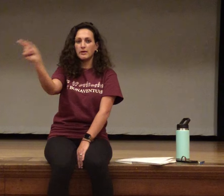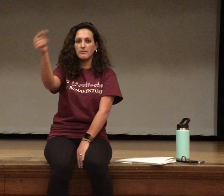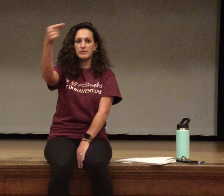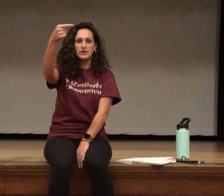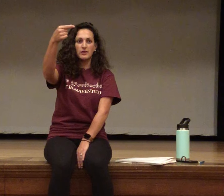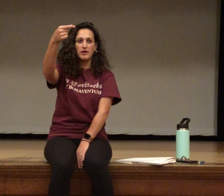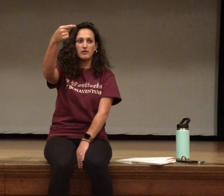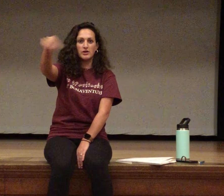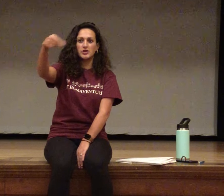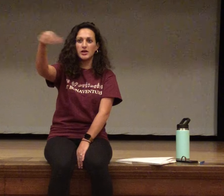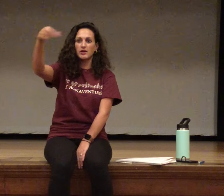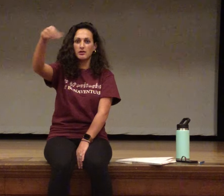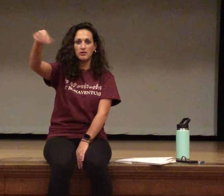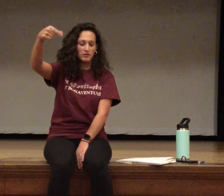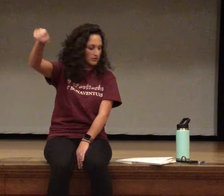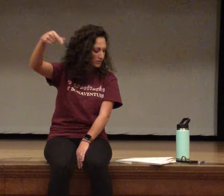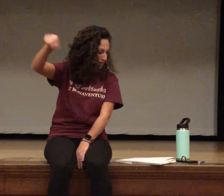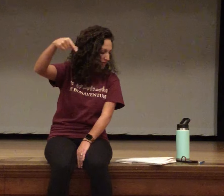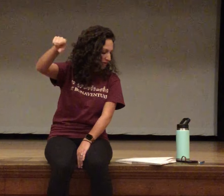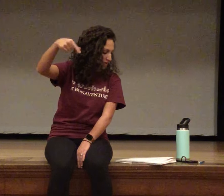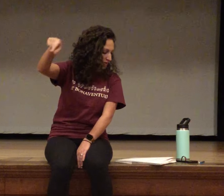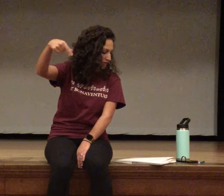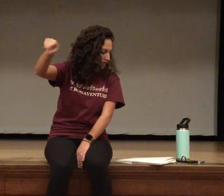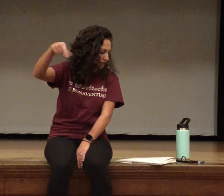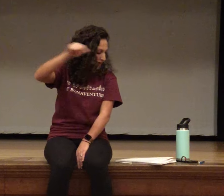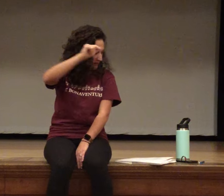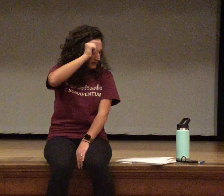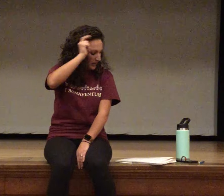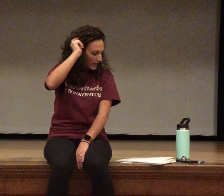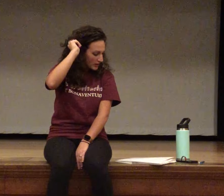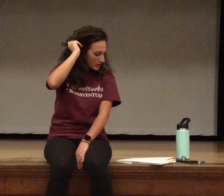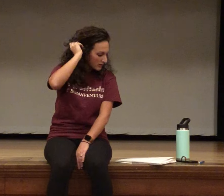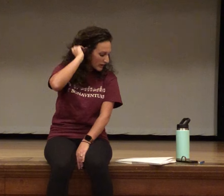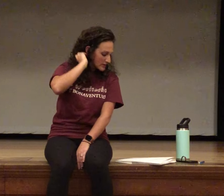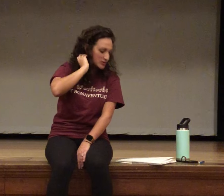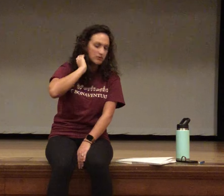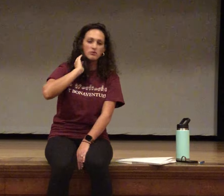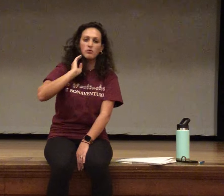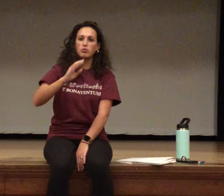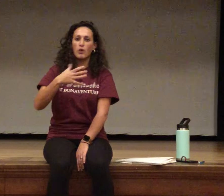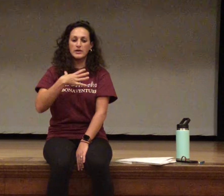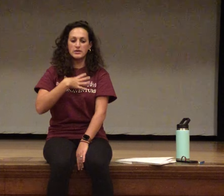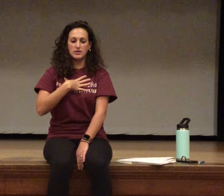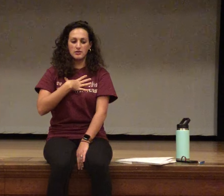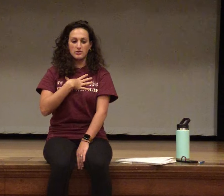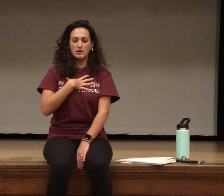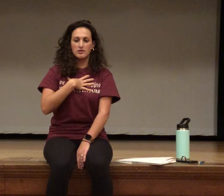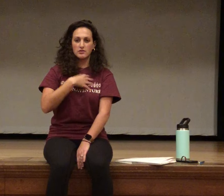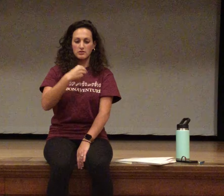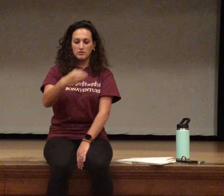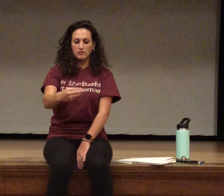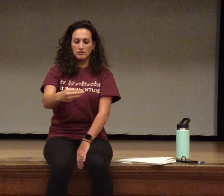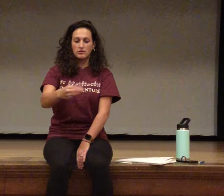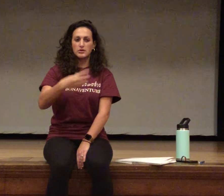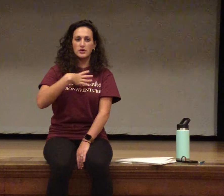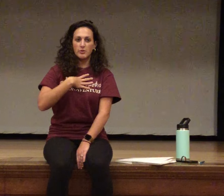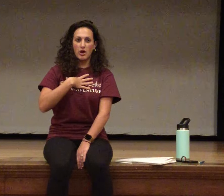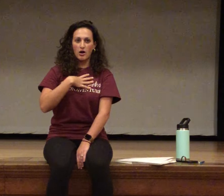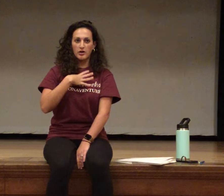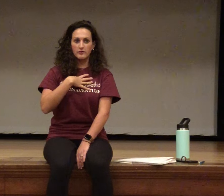yep just like that and you shake it and then the last two white so it's going to be all